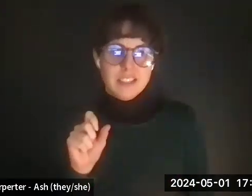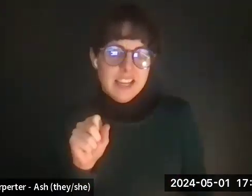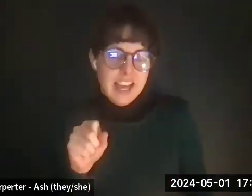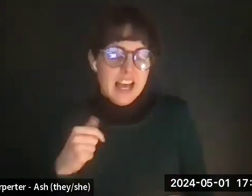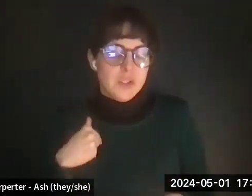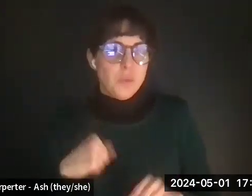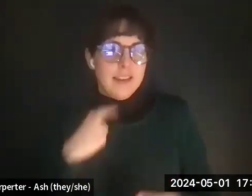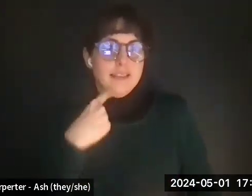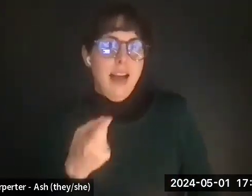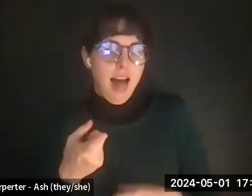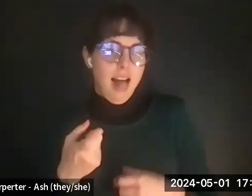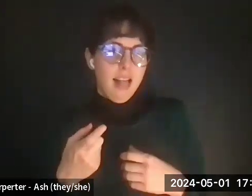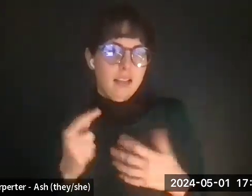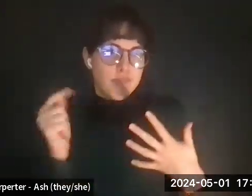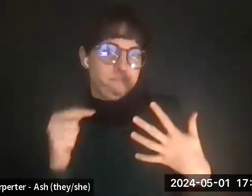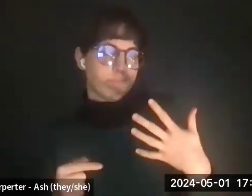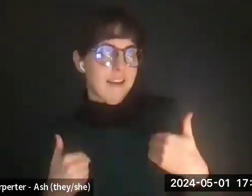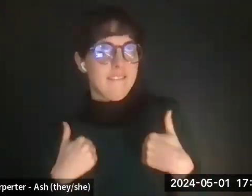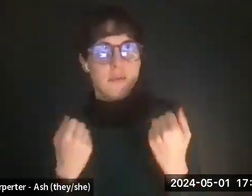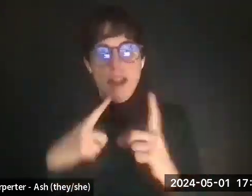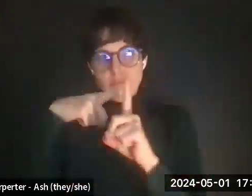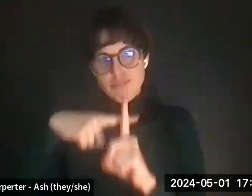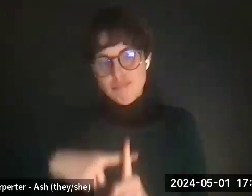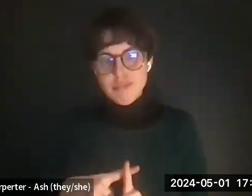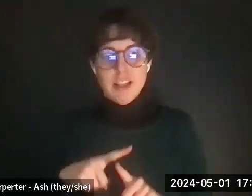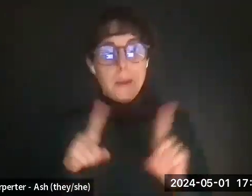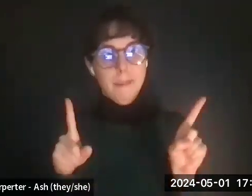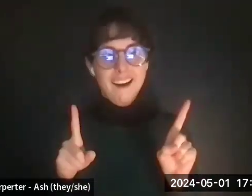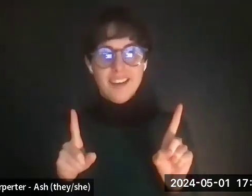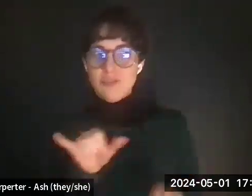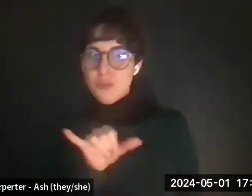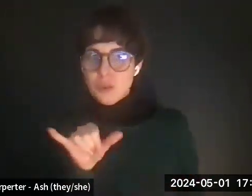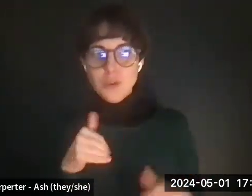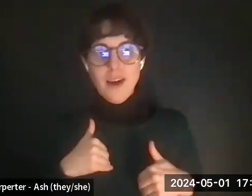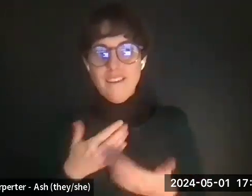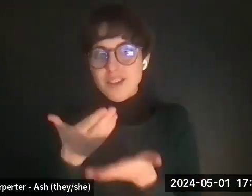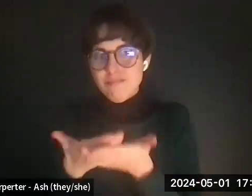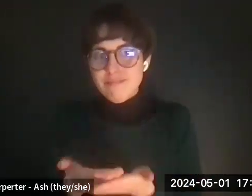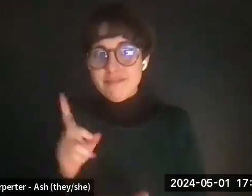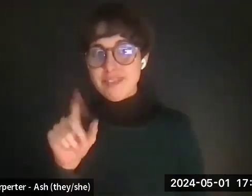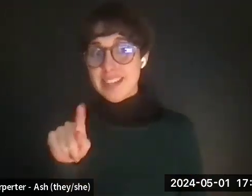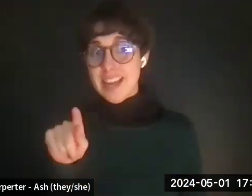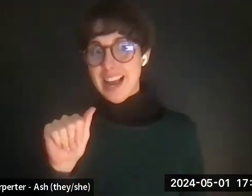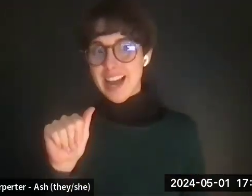and that's something that's really important to us right now. I'm gonna let you read through some